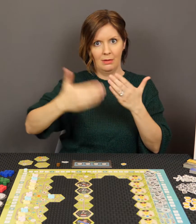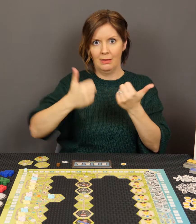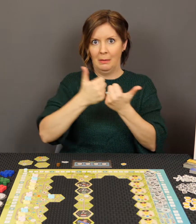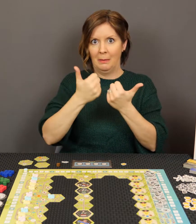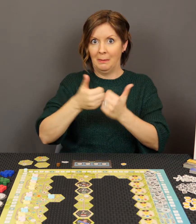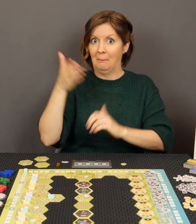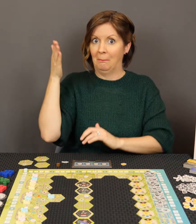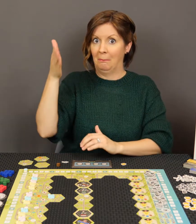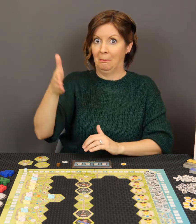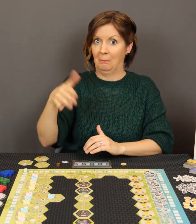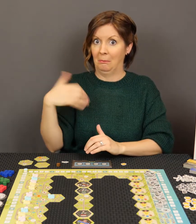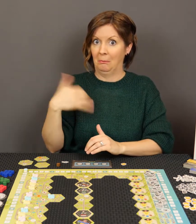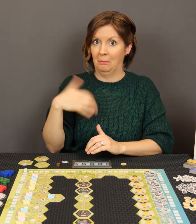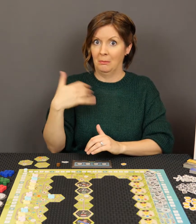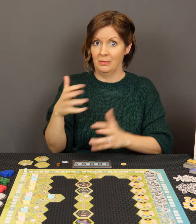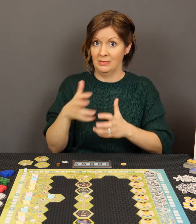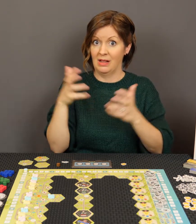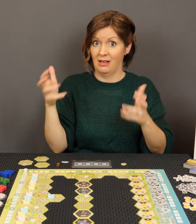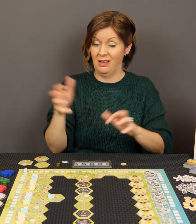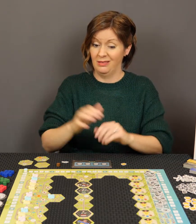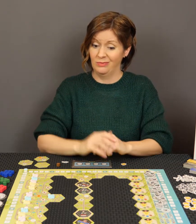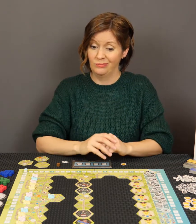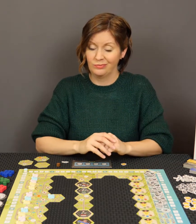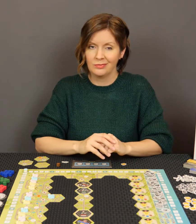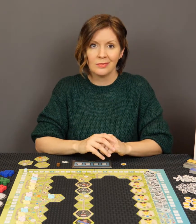the end of the game, which is a lot!